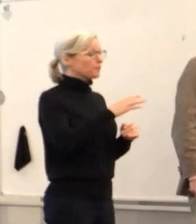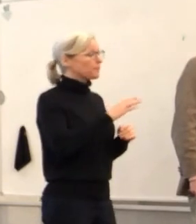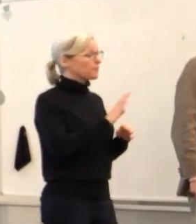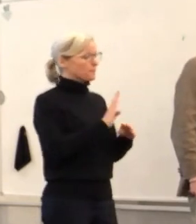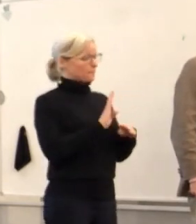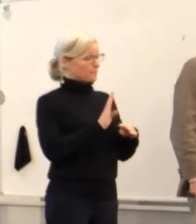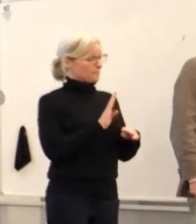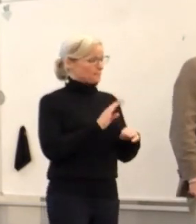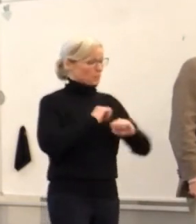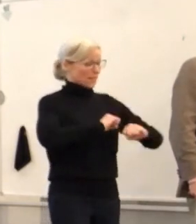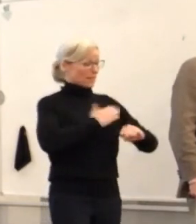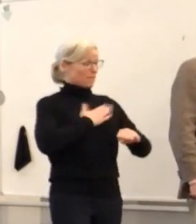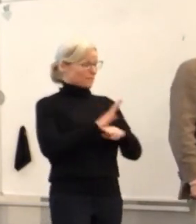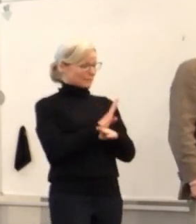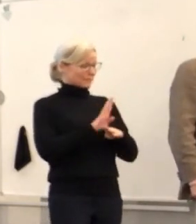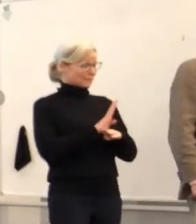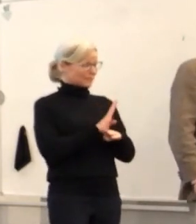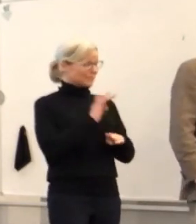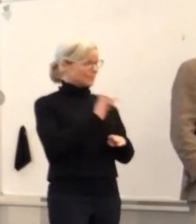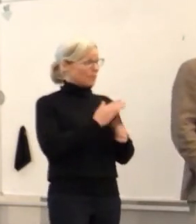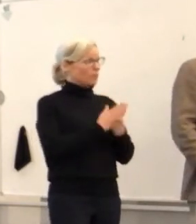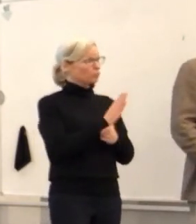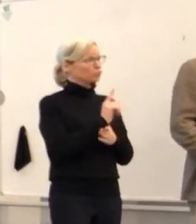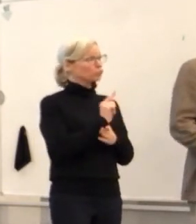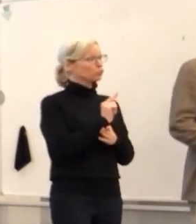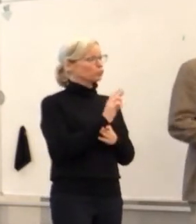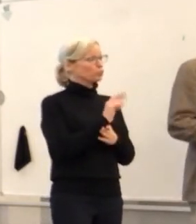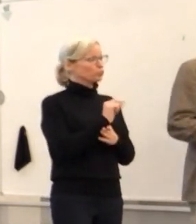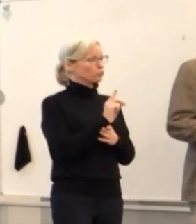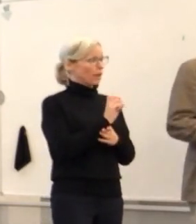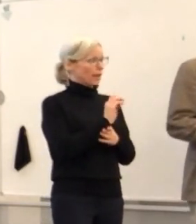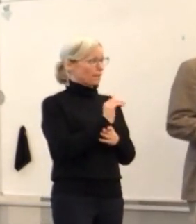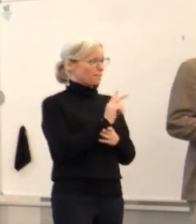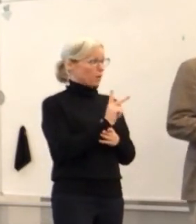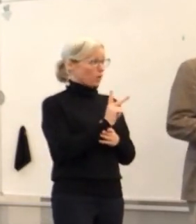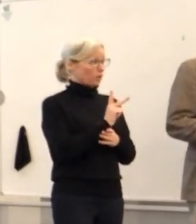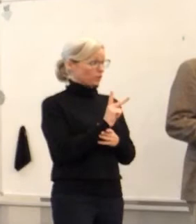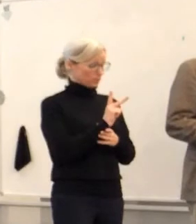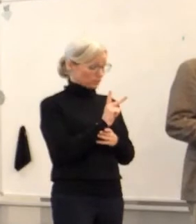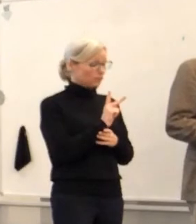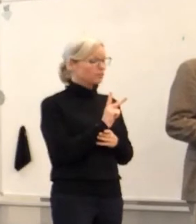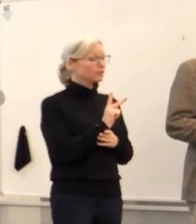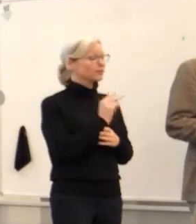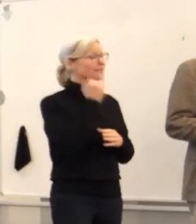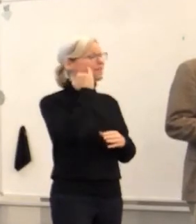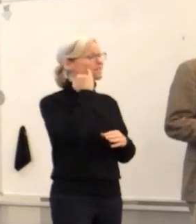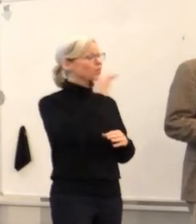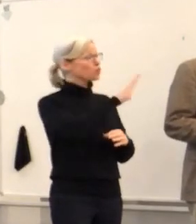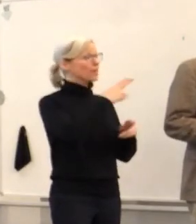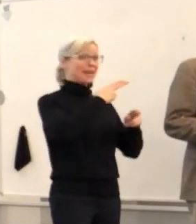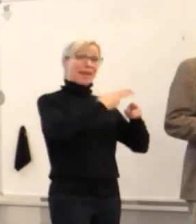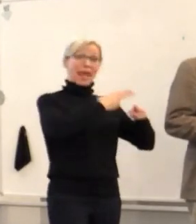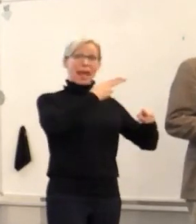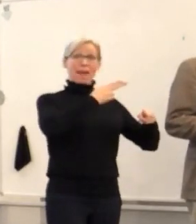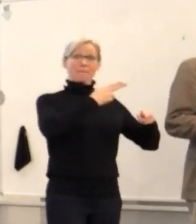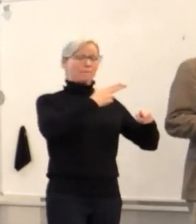would be covered by trademark if you're talking about the name of the product or the logo.